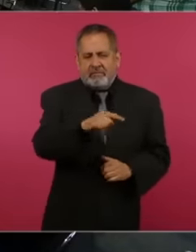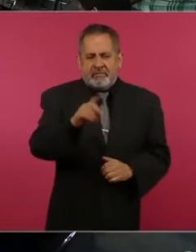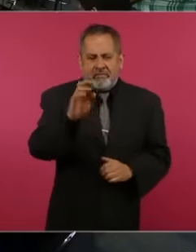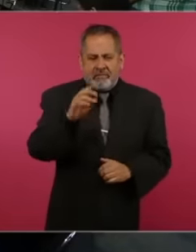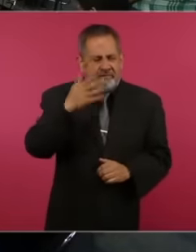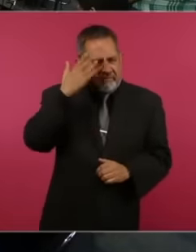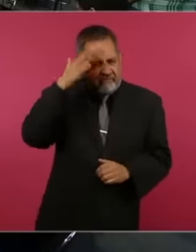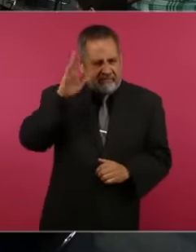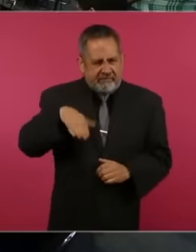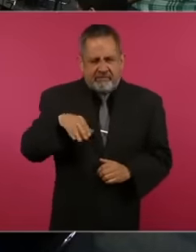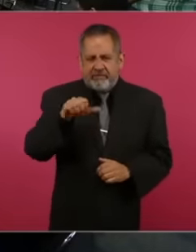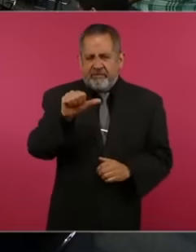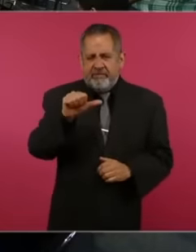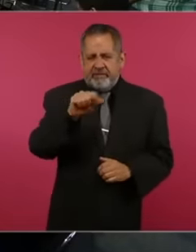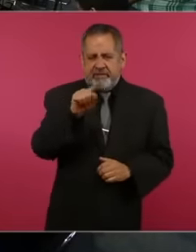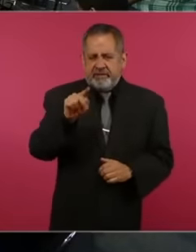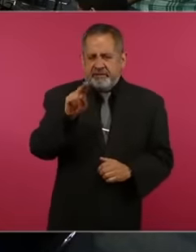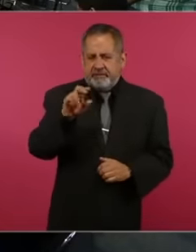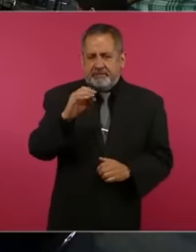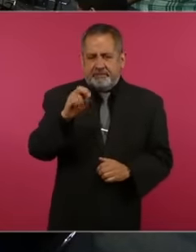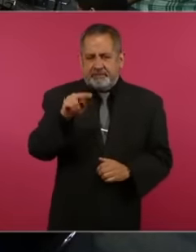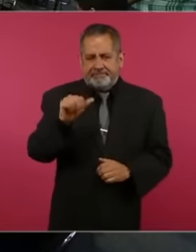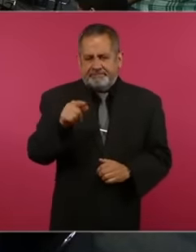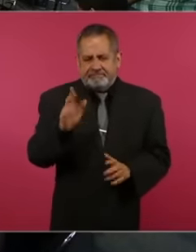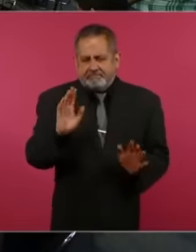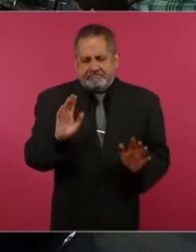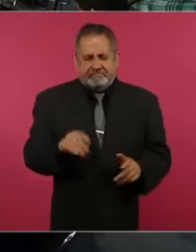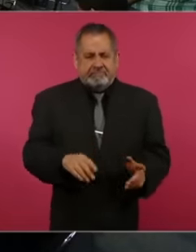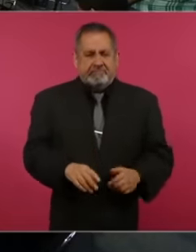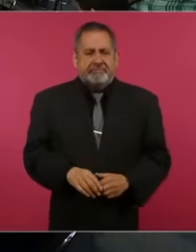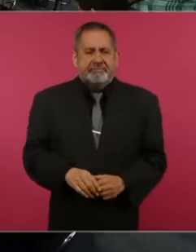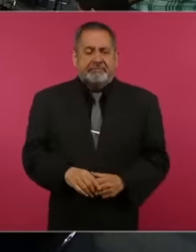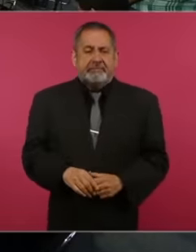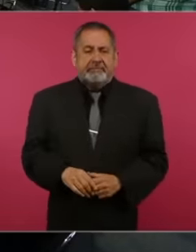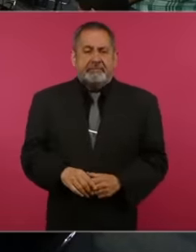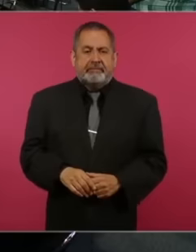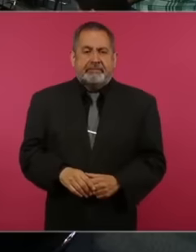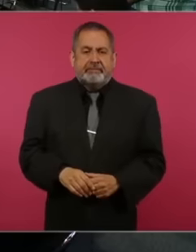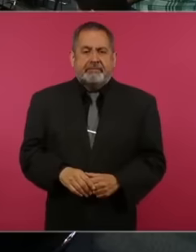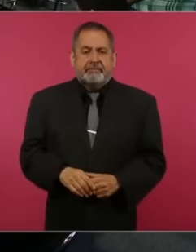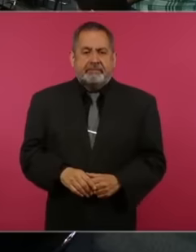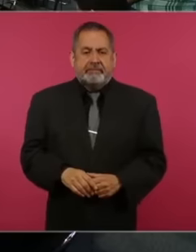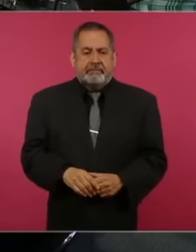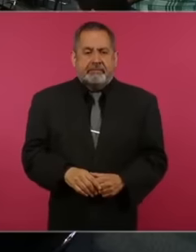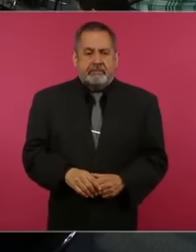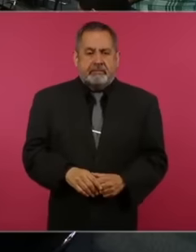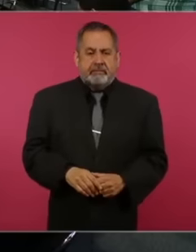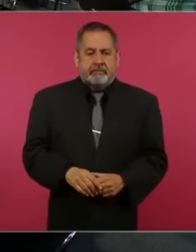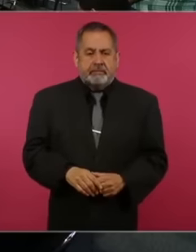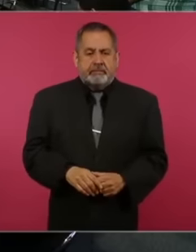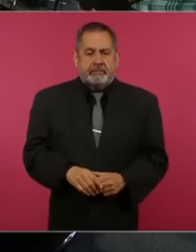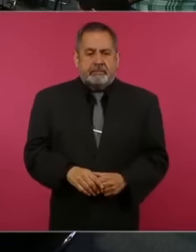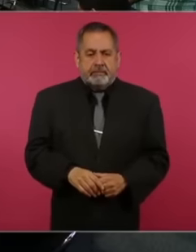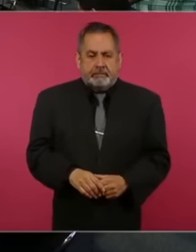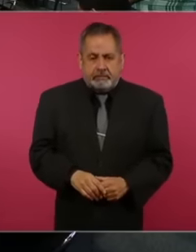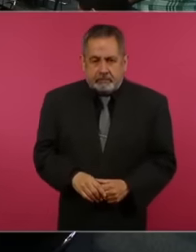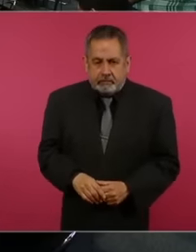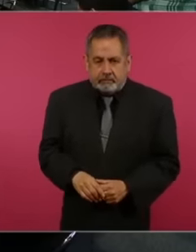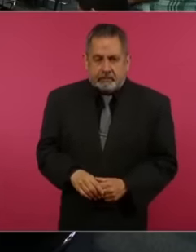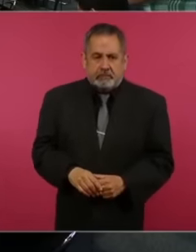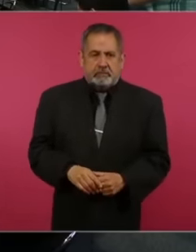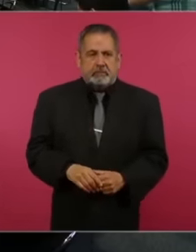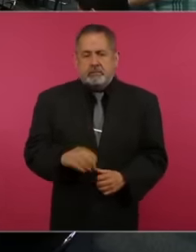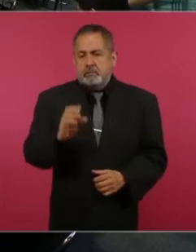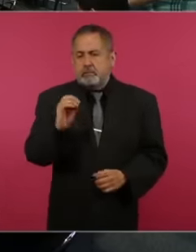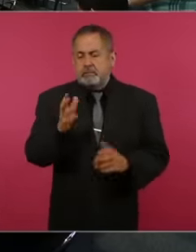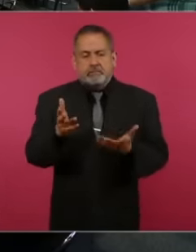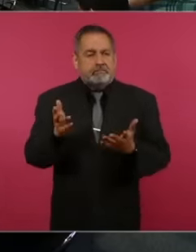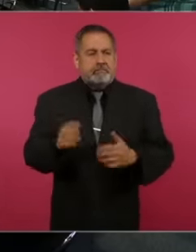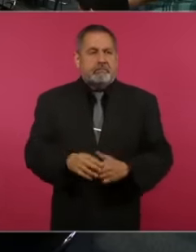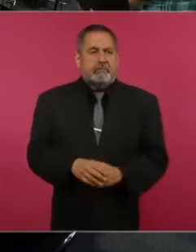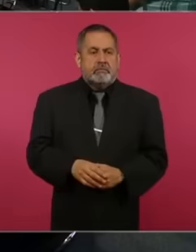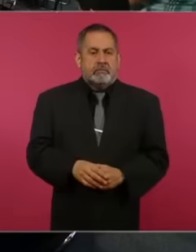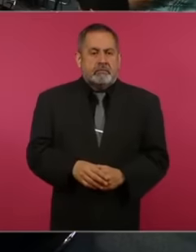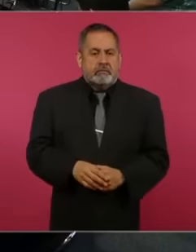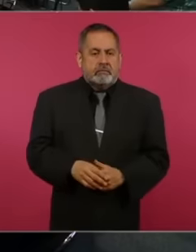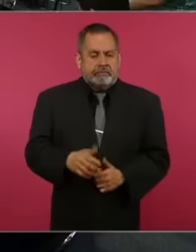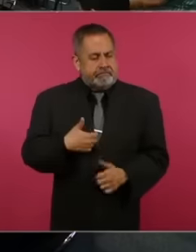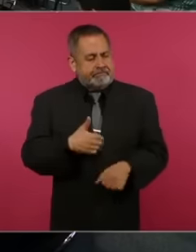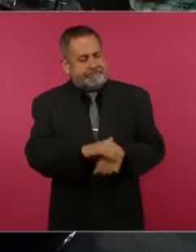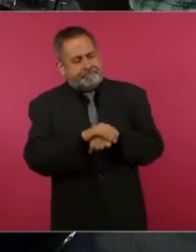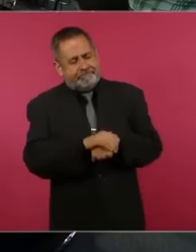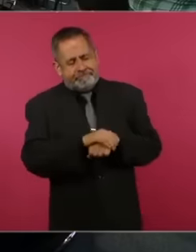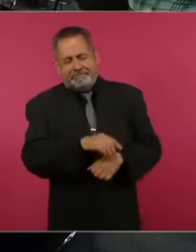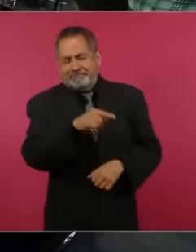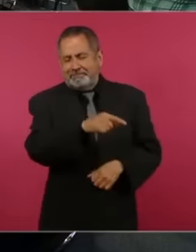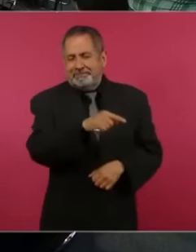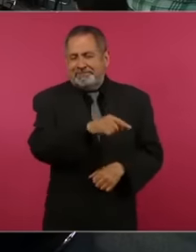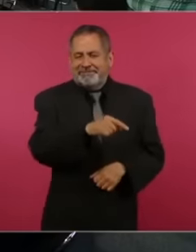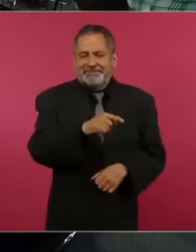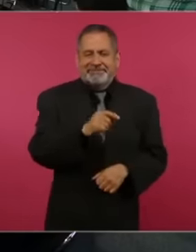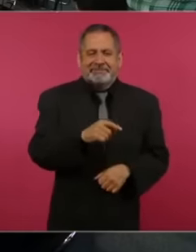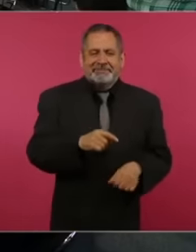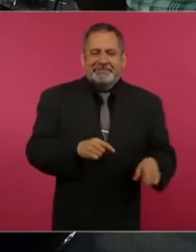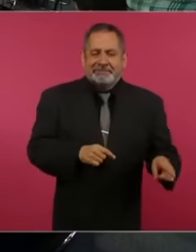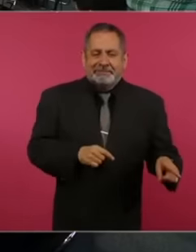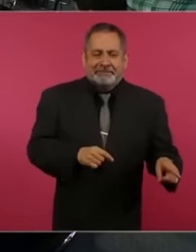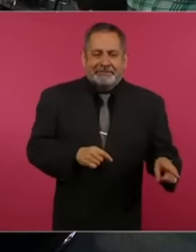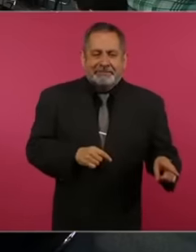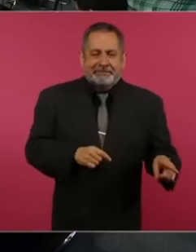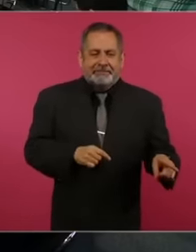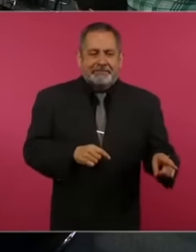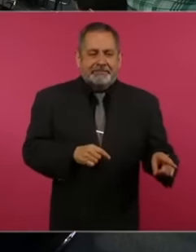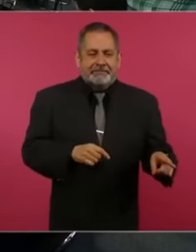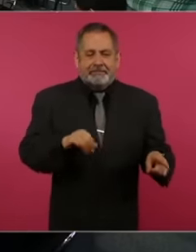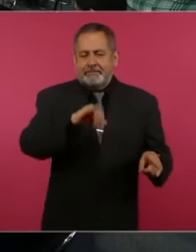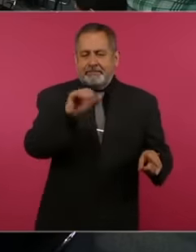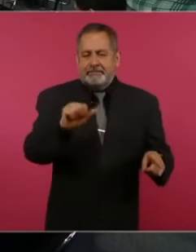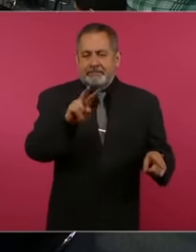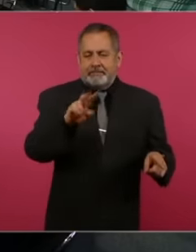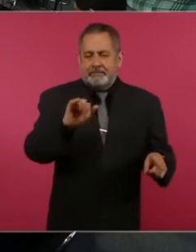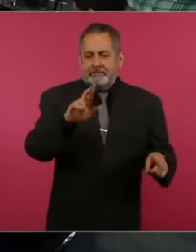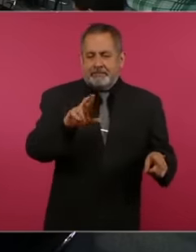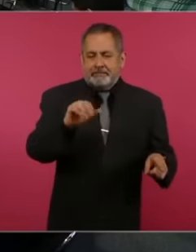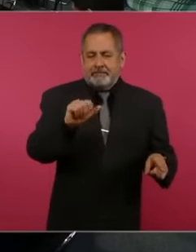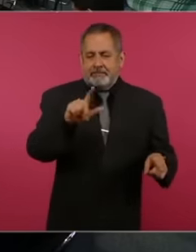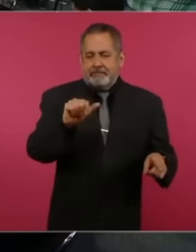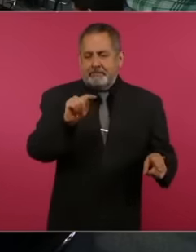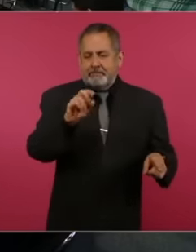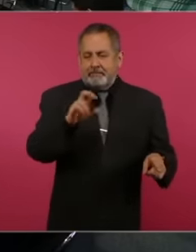Azucena or my friend Este Javier to the tower